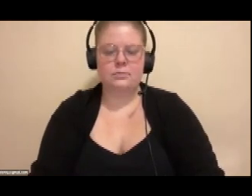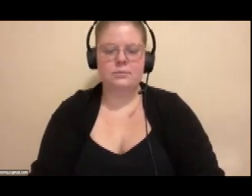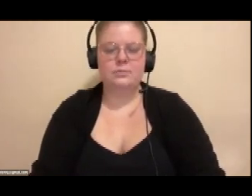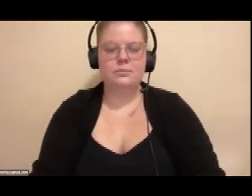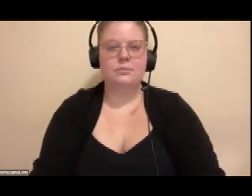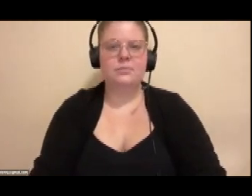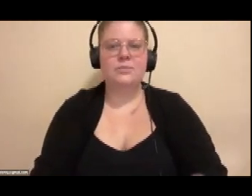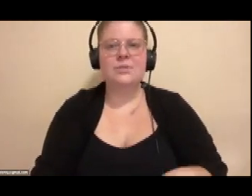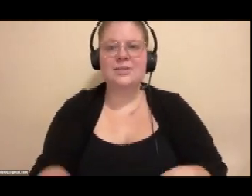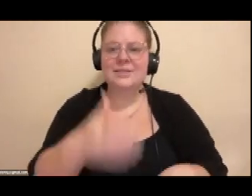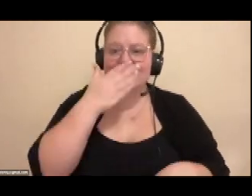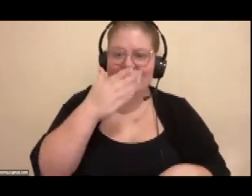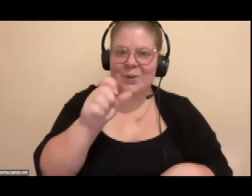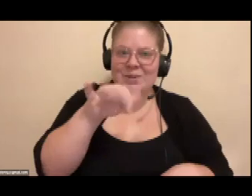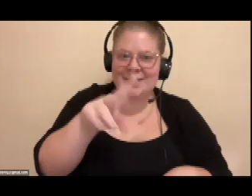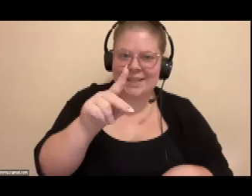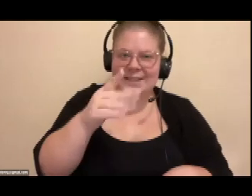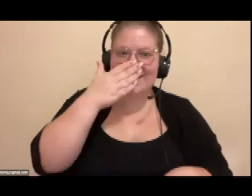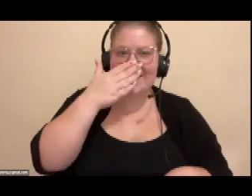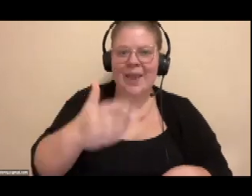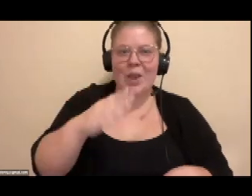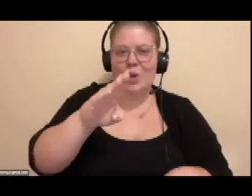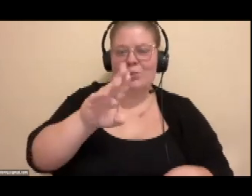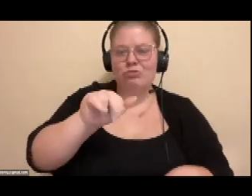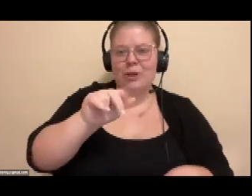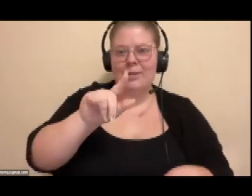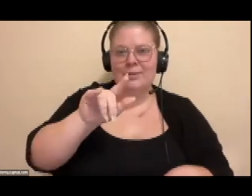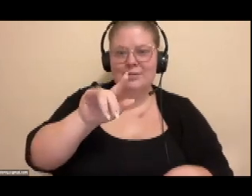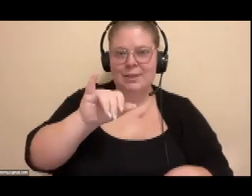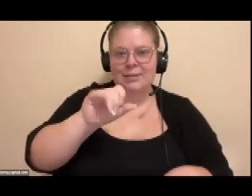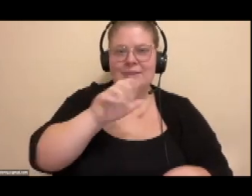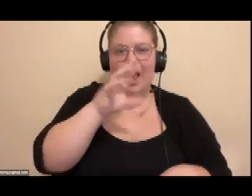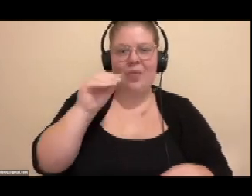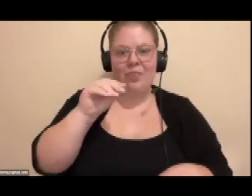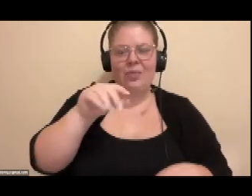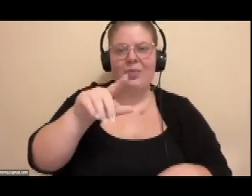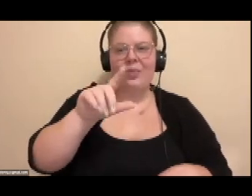Center and the RRTC for hosting this important conversation.